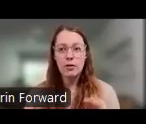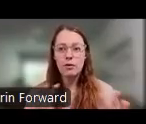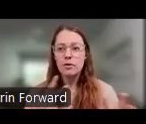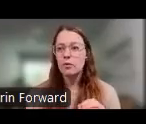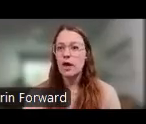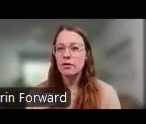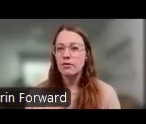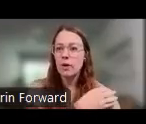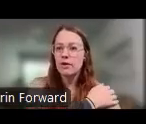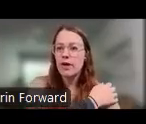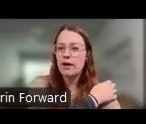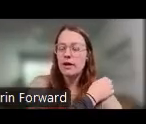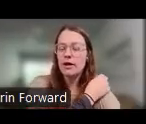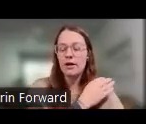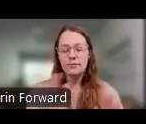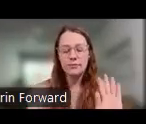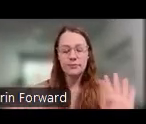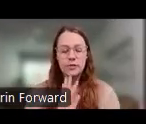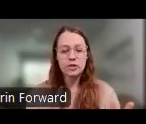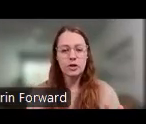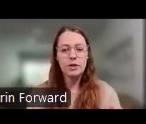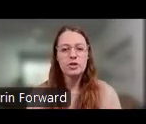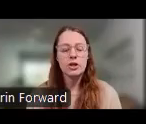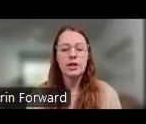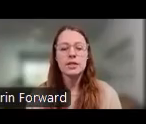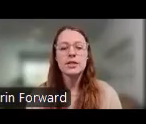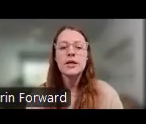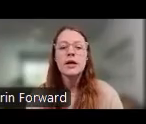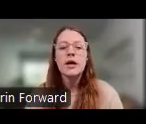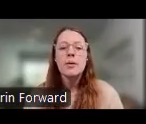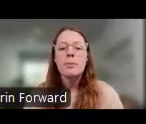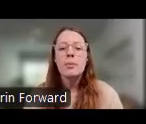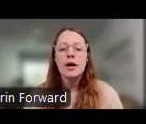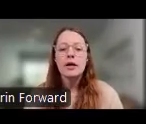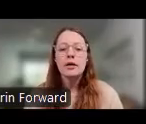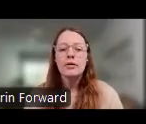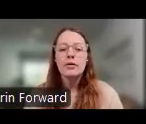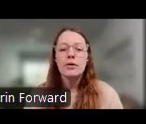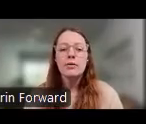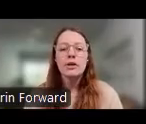a little bit about kind of where that determination is, but we're